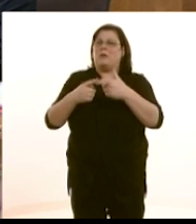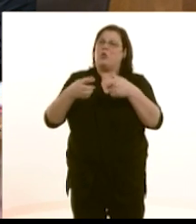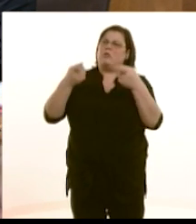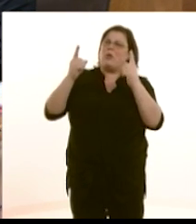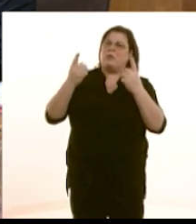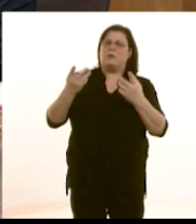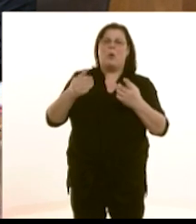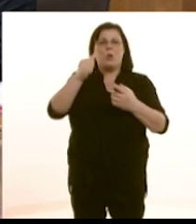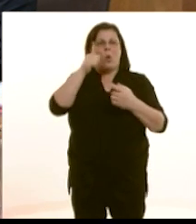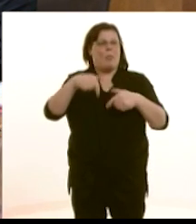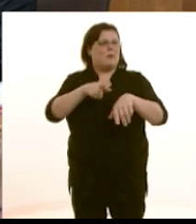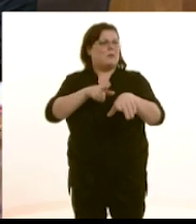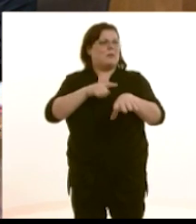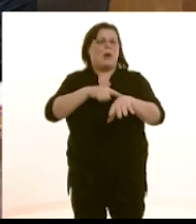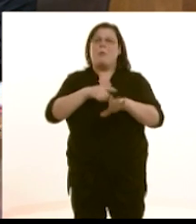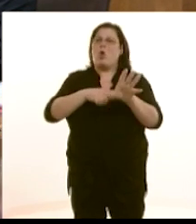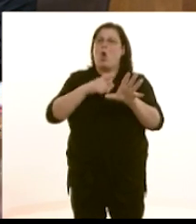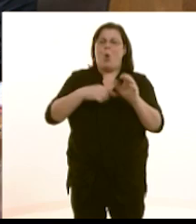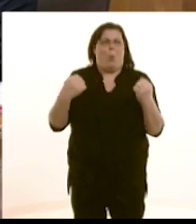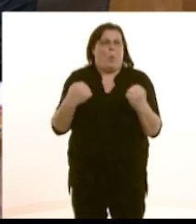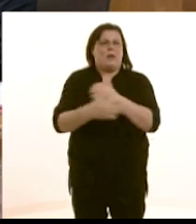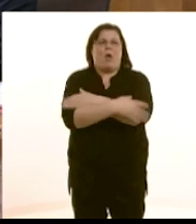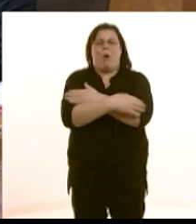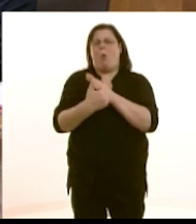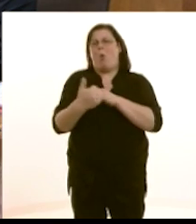of year, there are pressures. We plan for those pressures. We are grateful for the hard